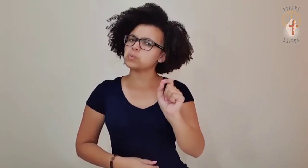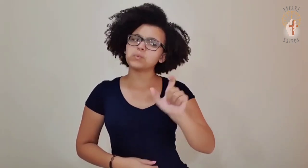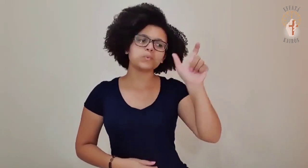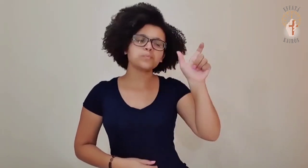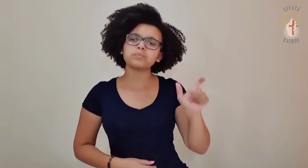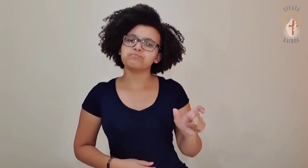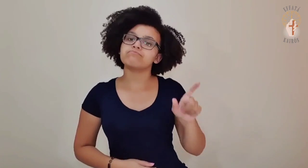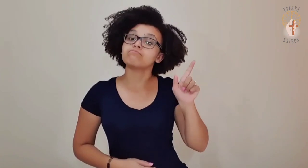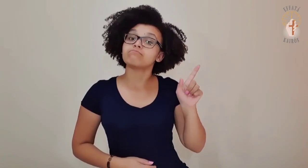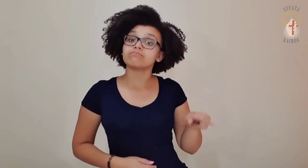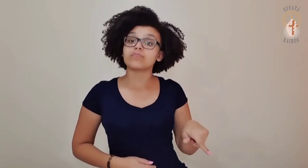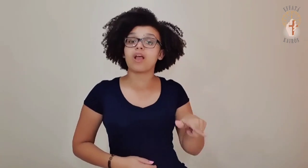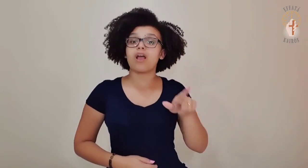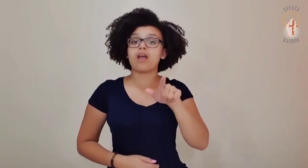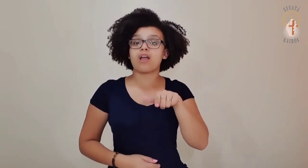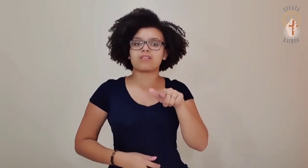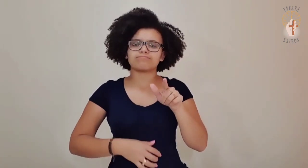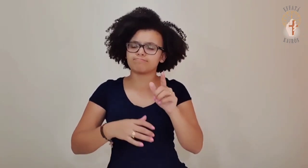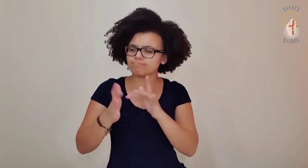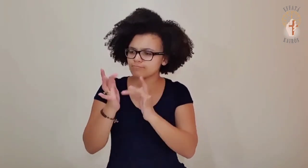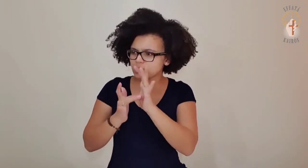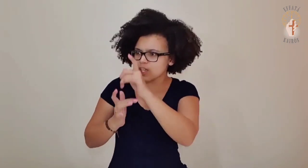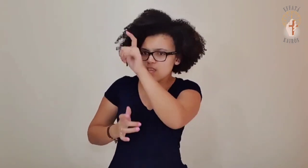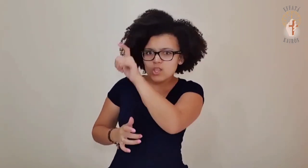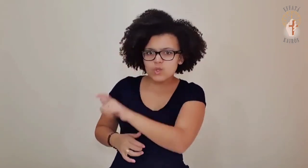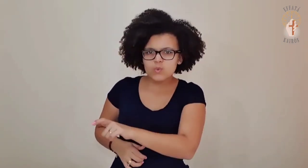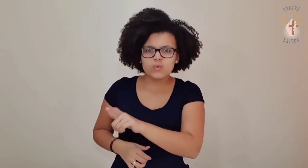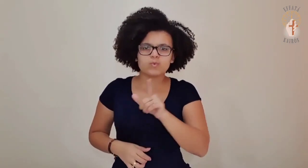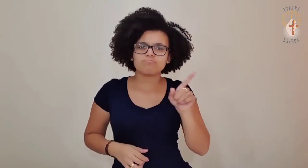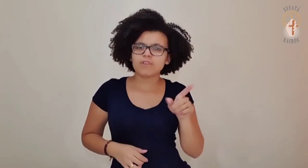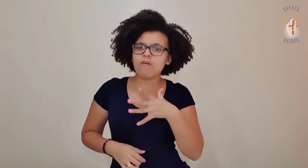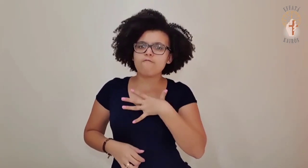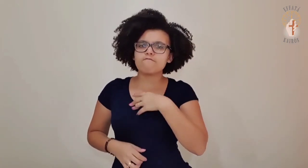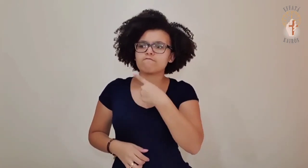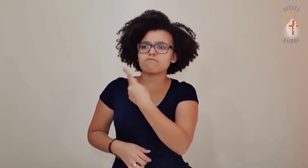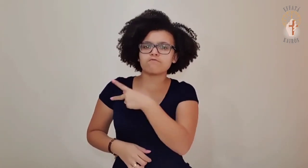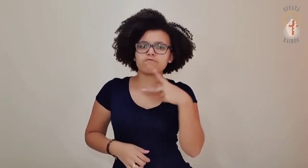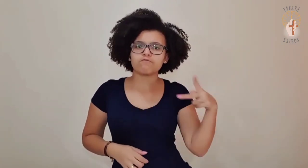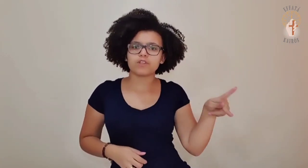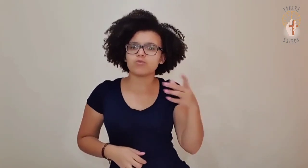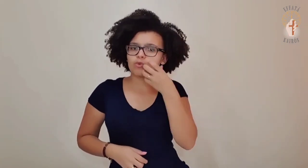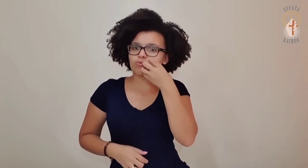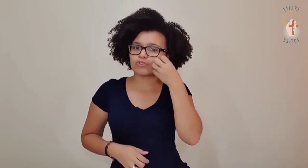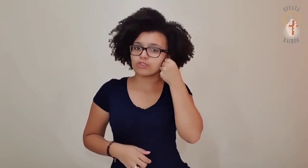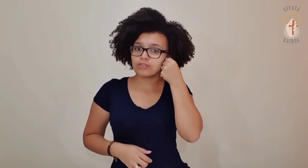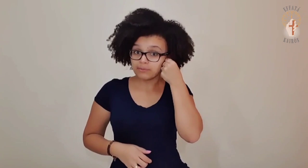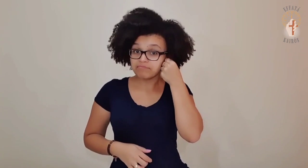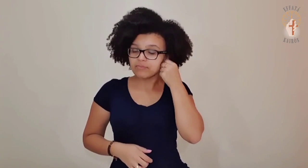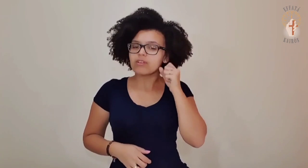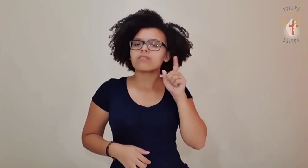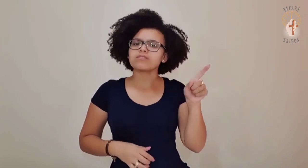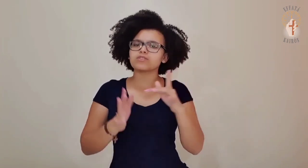in shaping the personality of Jesus, the adopted son.